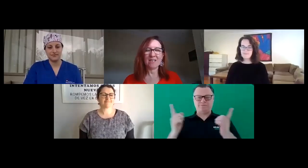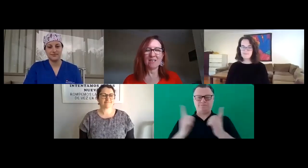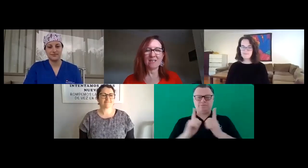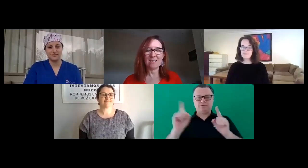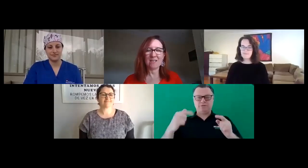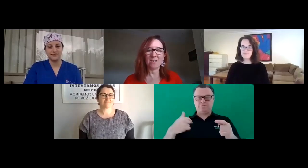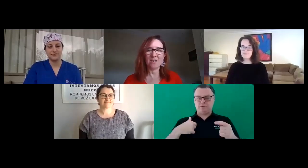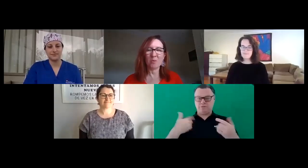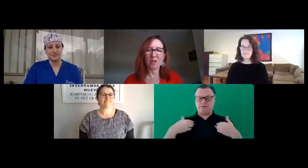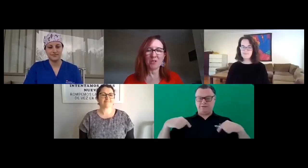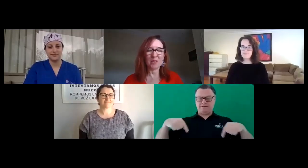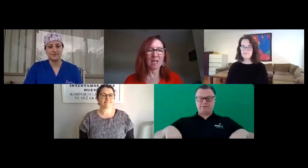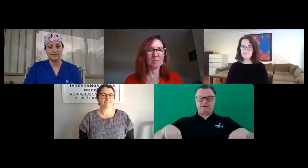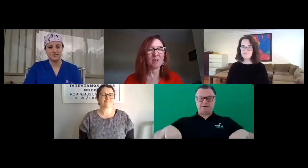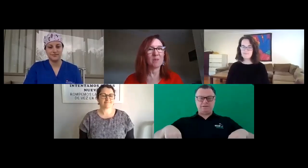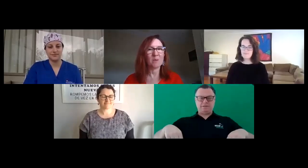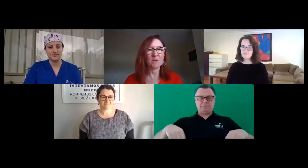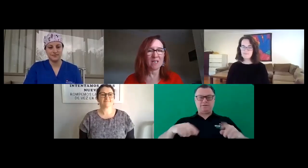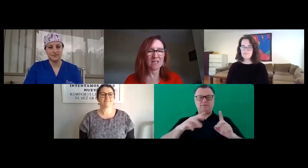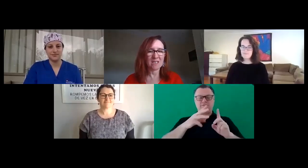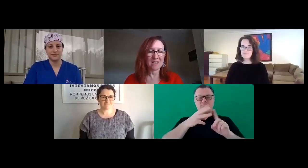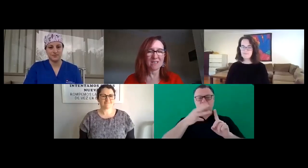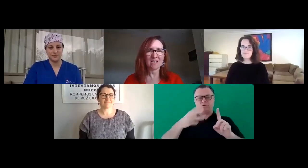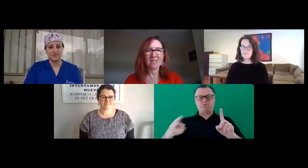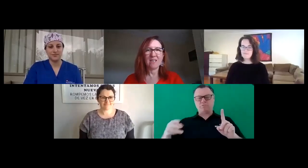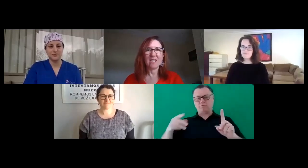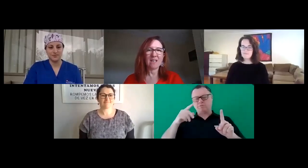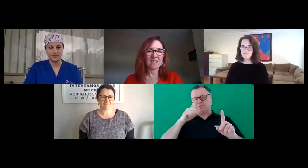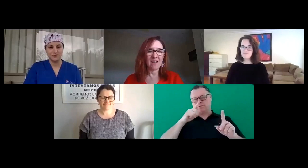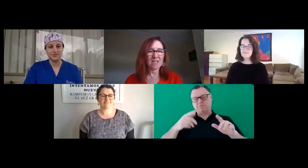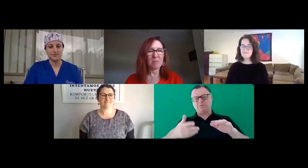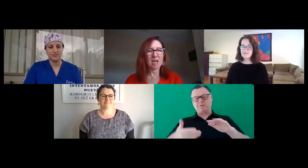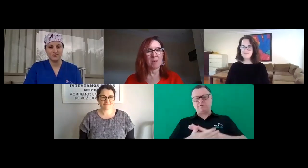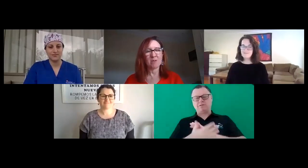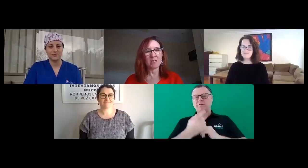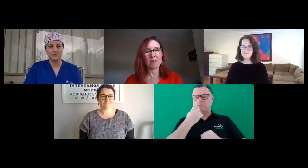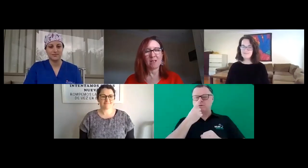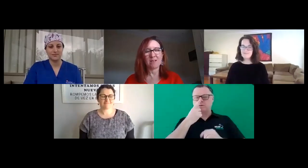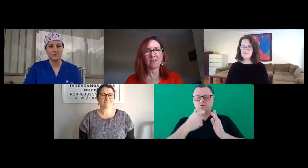is the people of the Kulin nations and I'd like to pay my respects